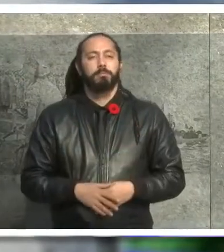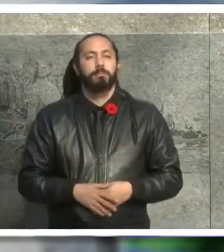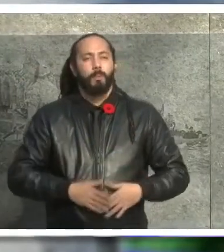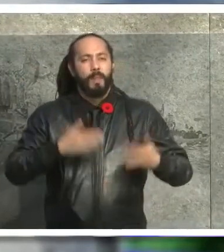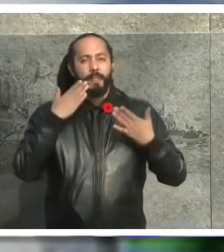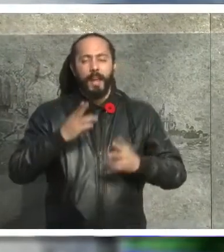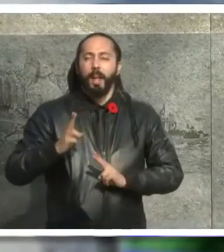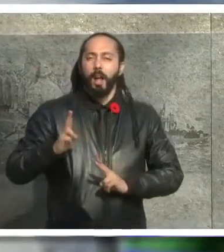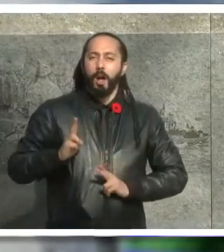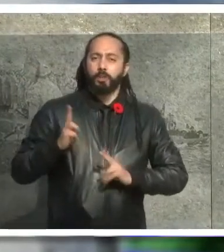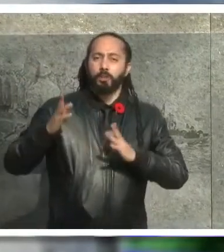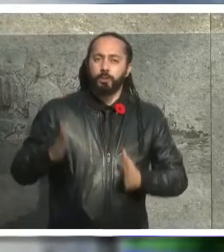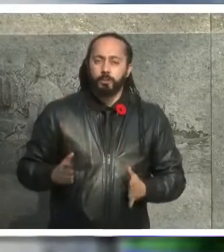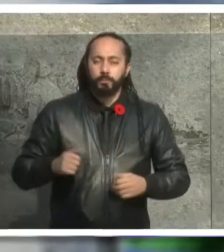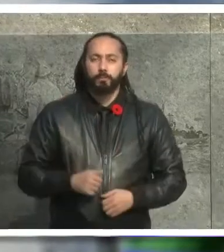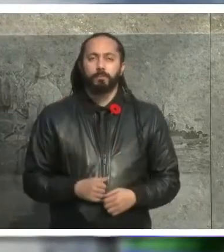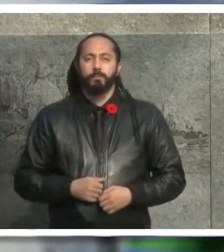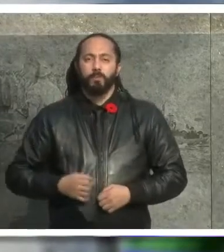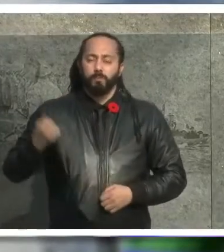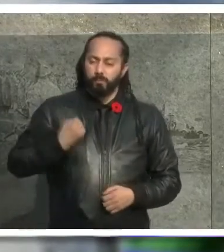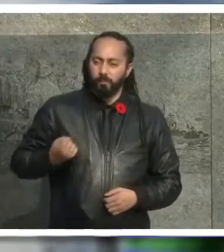and warriors